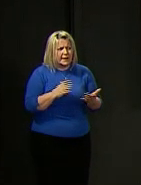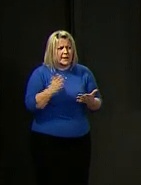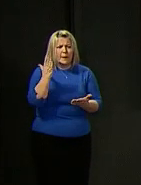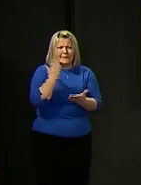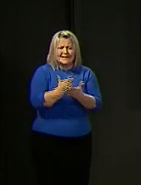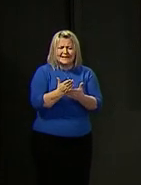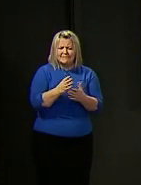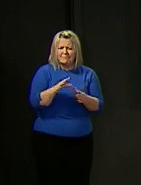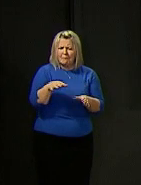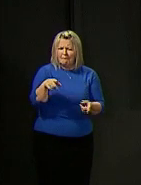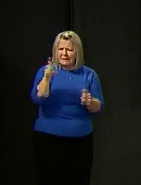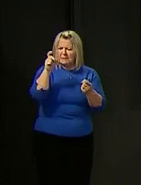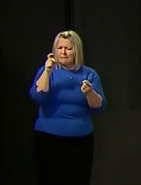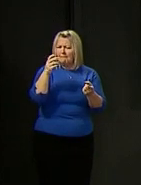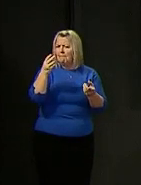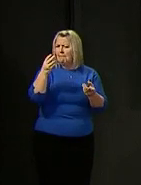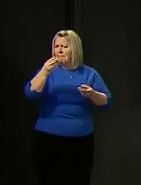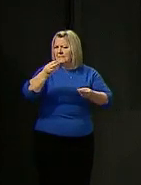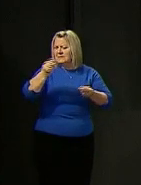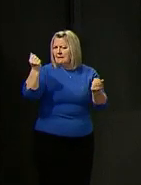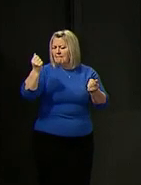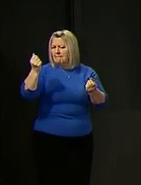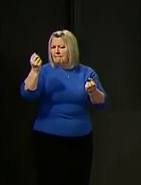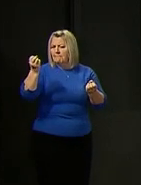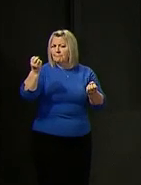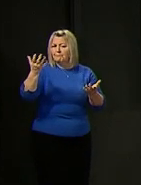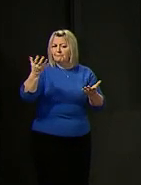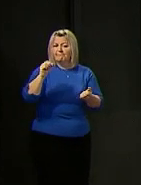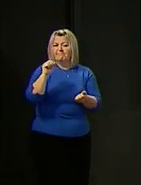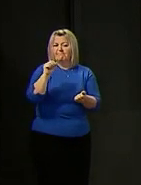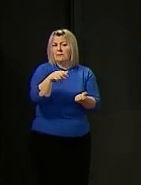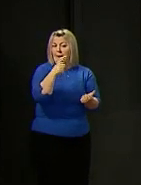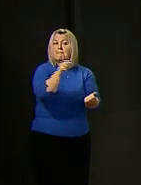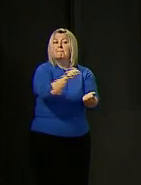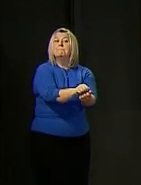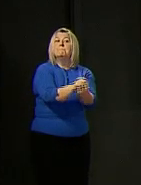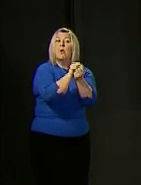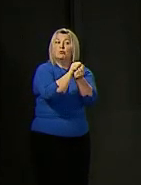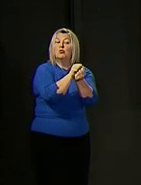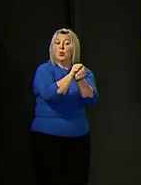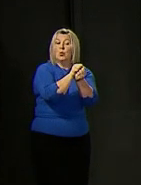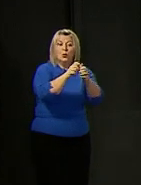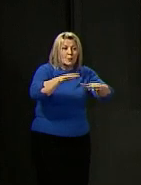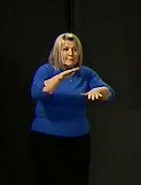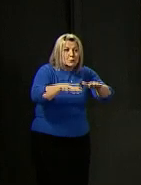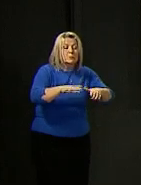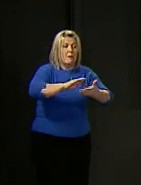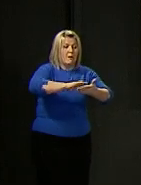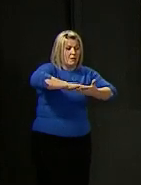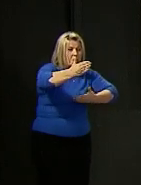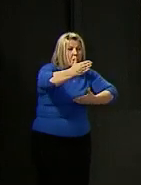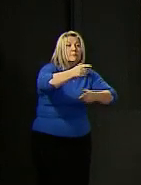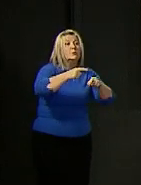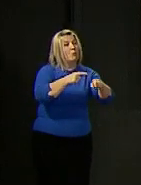the best advantage teenagers who may lack access to the computers is wondering if you can tell if the scottish government's trying to follow